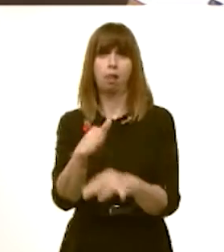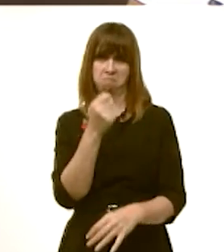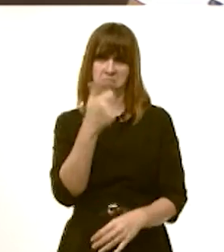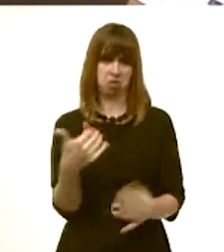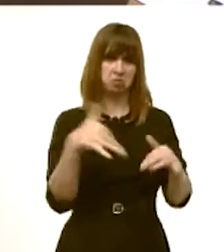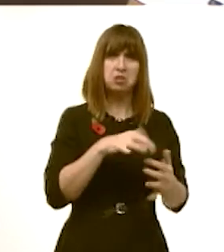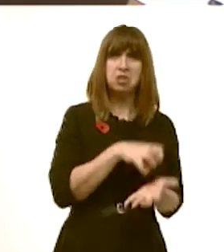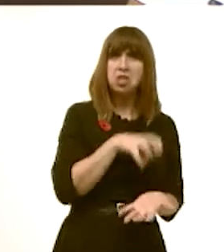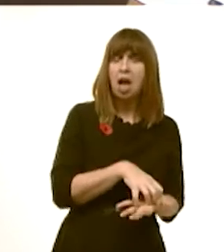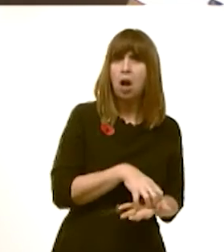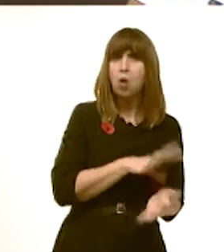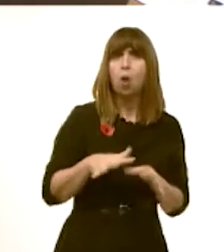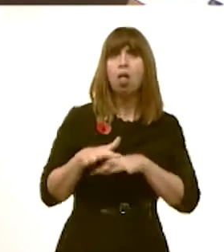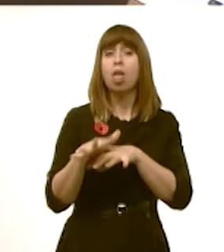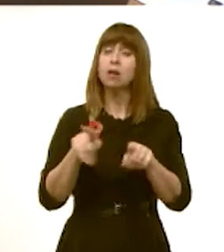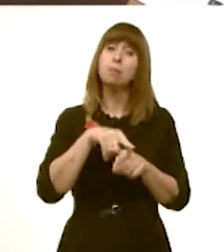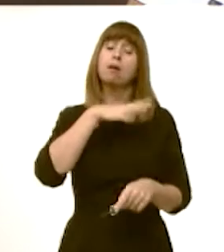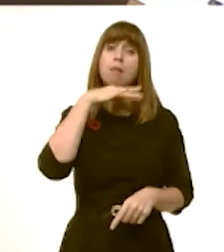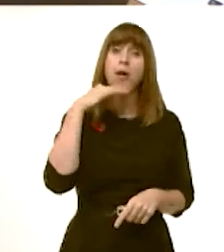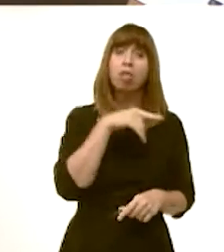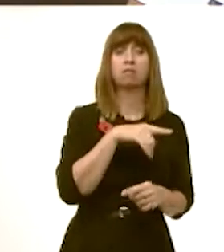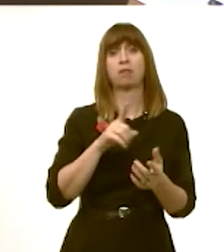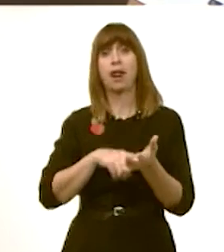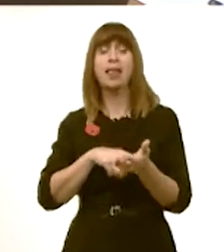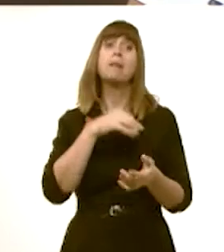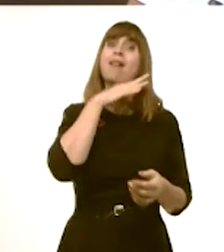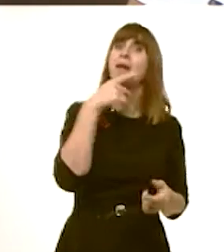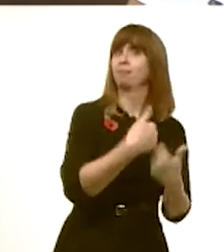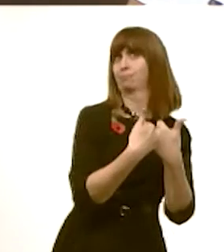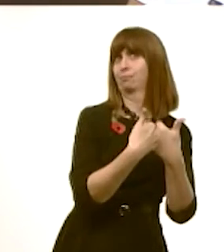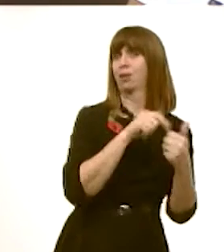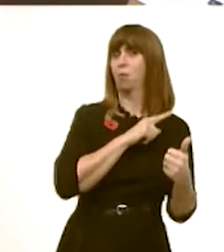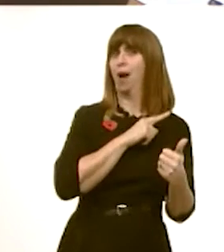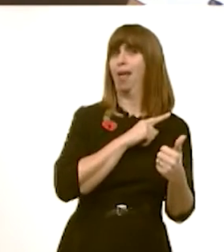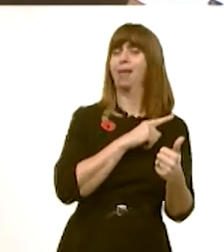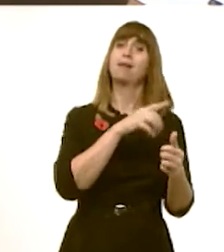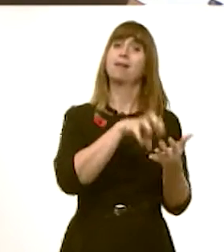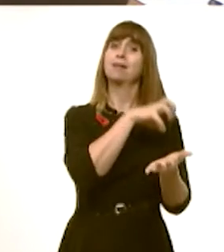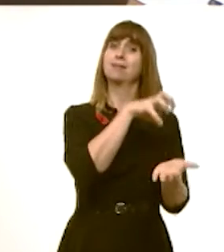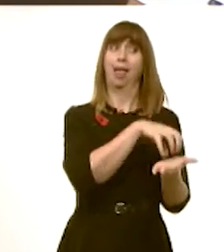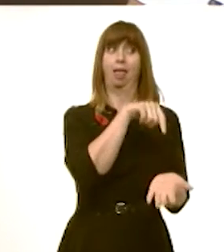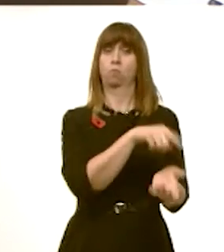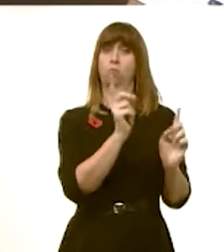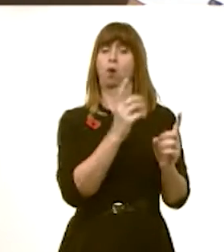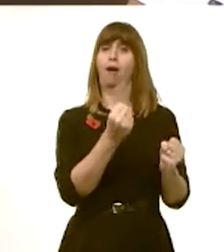And yet, we see other examples, like Carmarthen, where Debenhams is in the town centre, and thatís helped to invigorate the town centre.